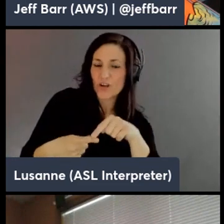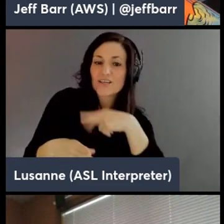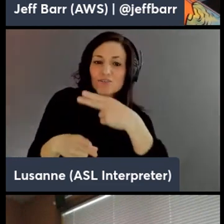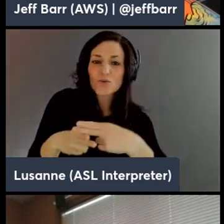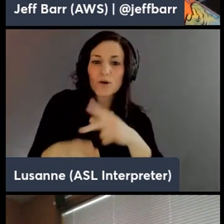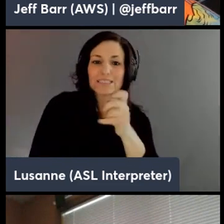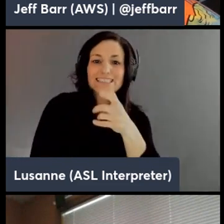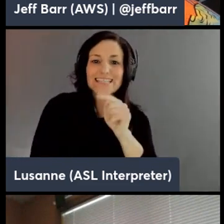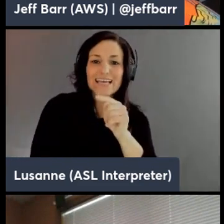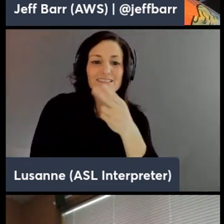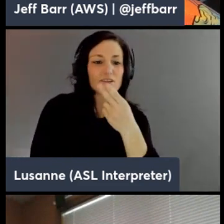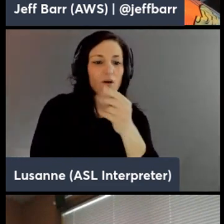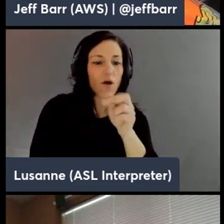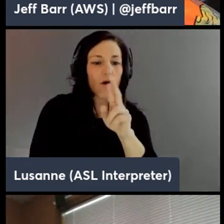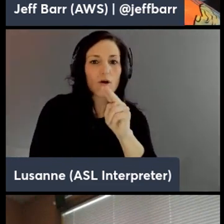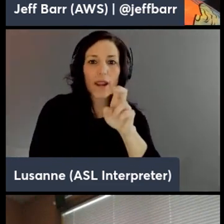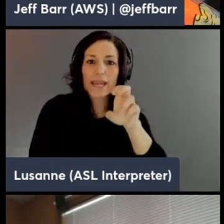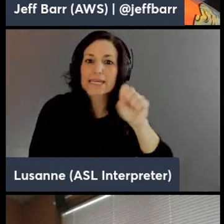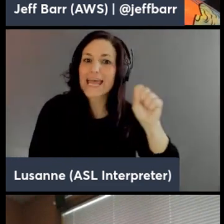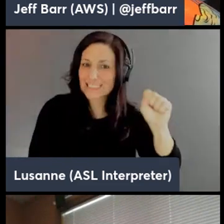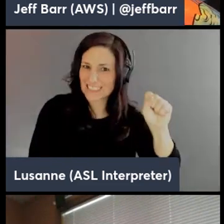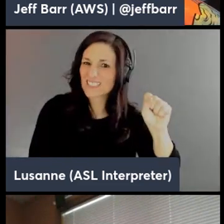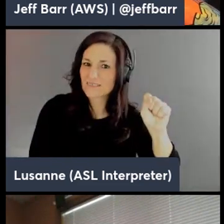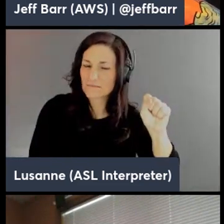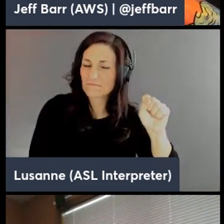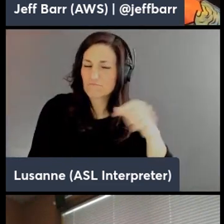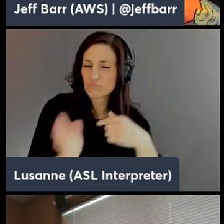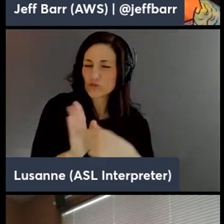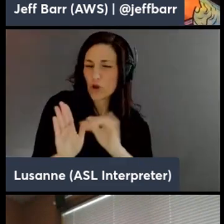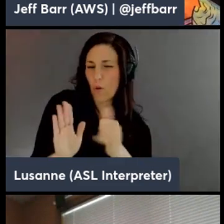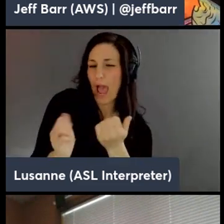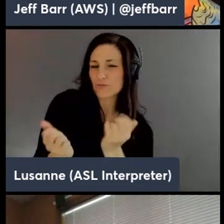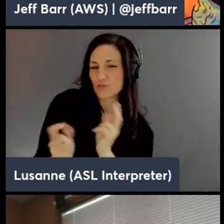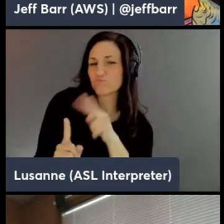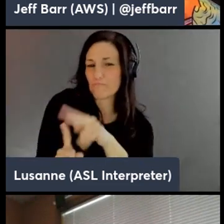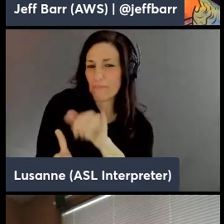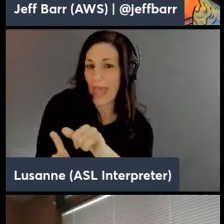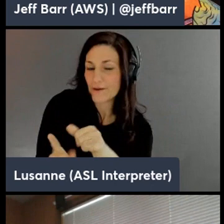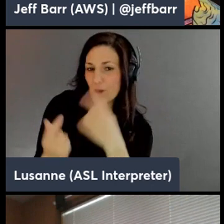to show how that actually works, and to do that, what I'm gonna do is I'm